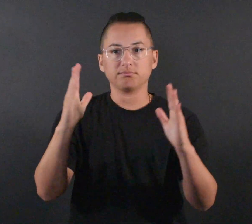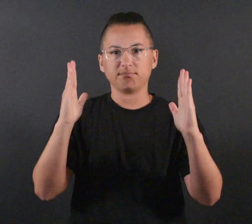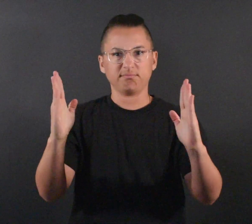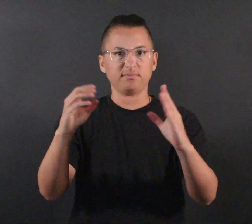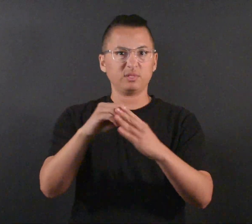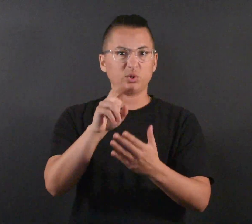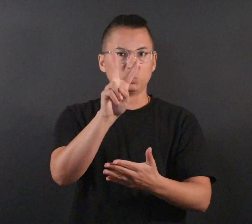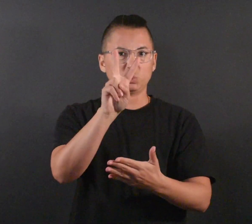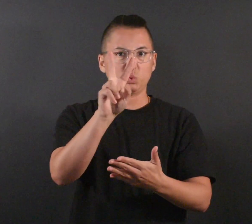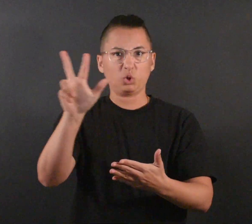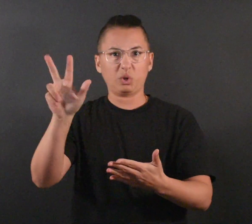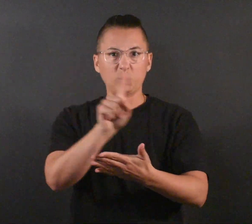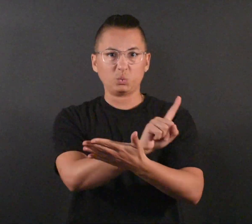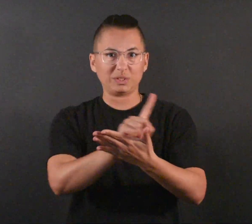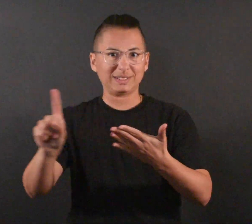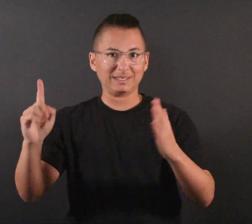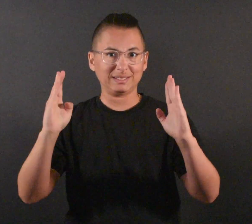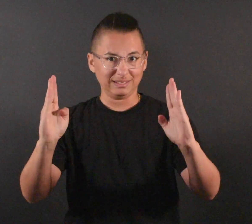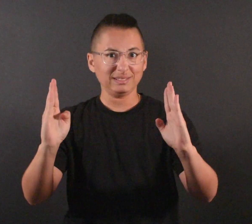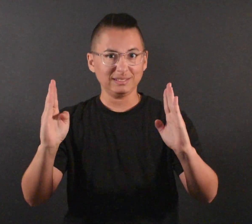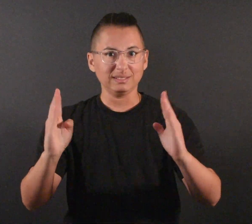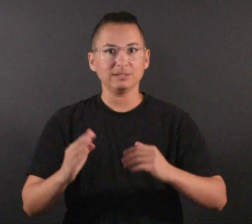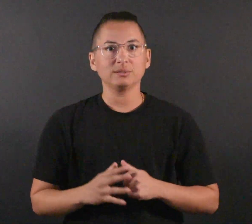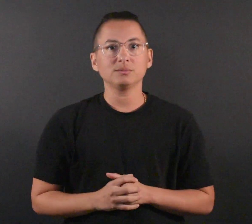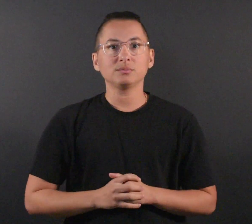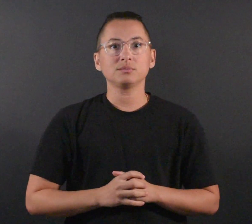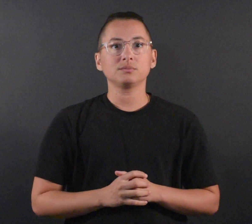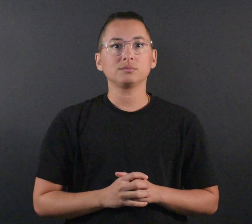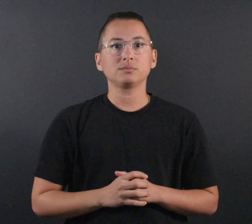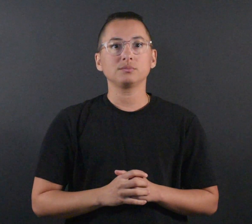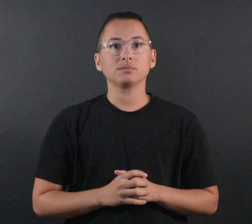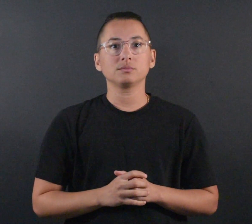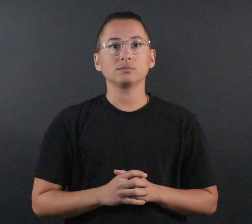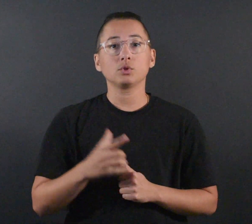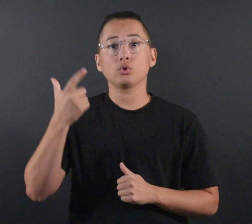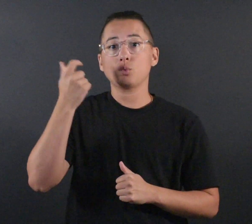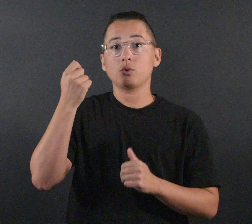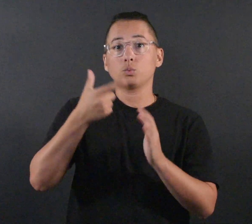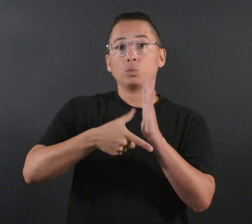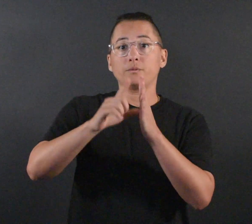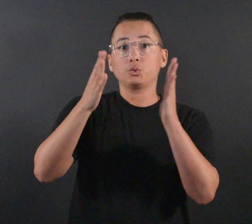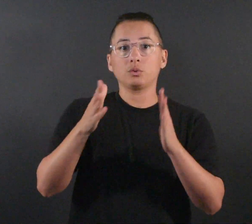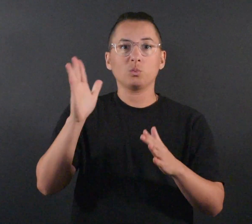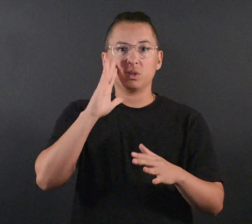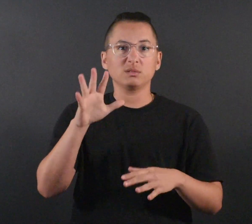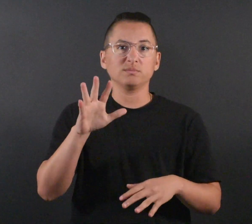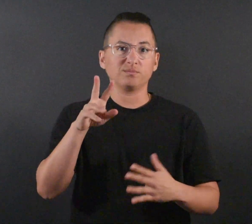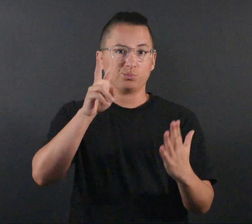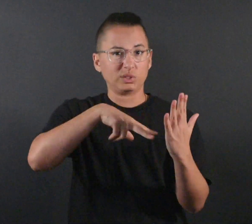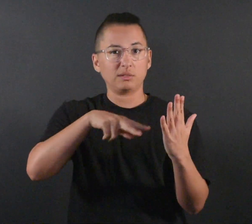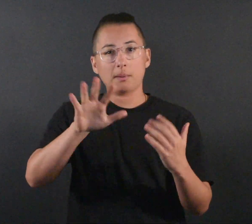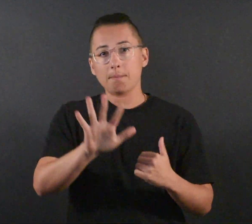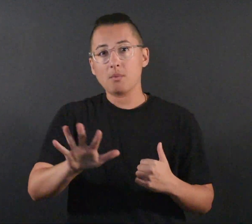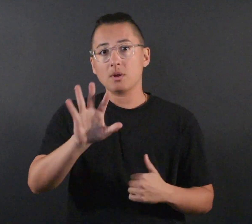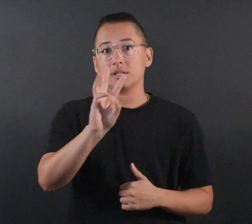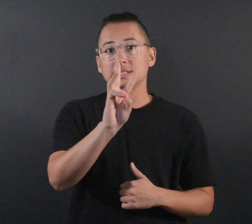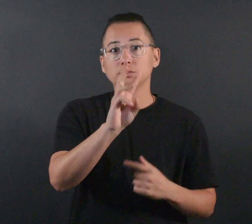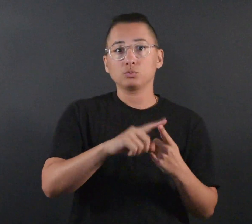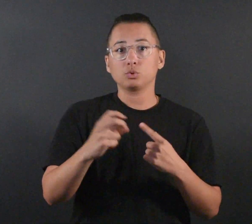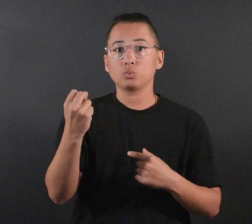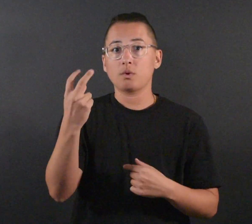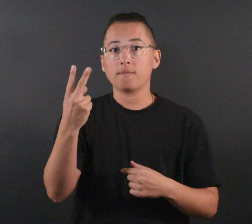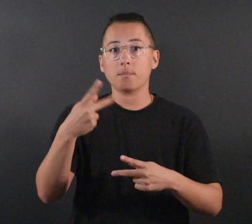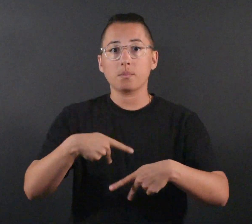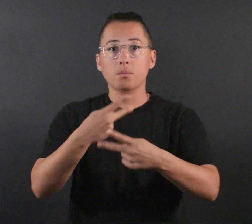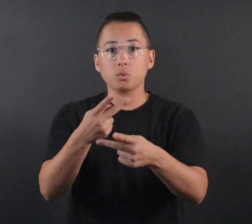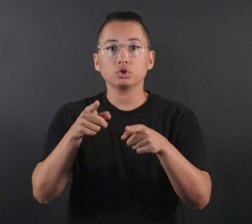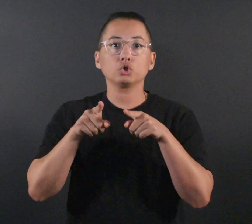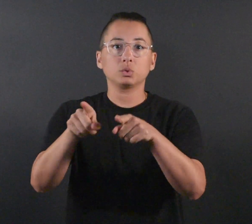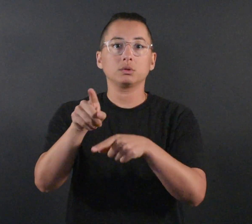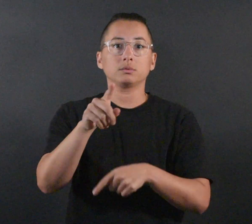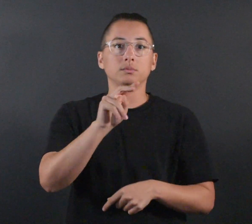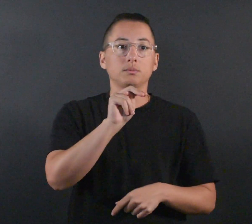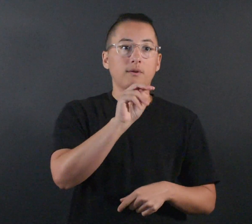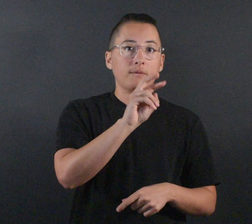of 2-3 weeks. Grant reviewers will read approximately 6-12 proposals during November